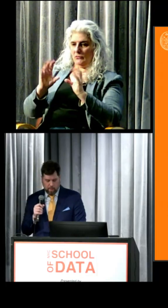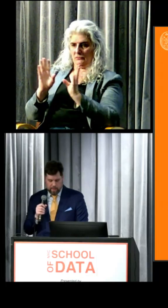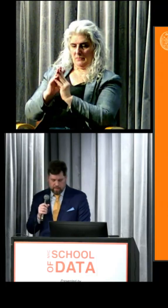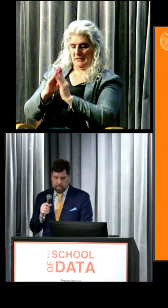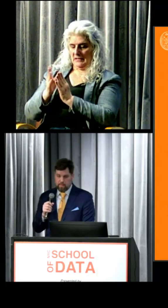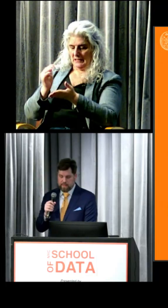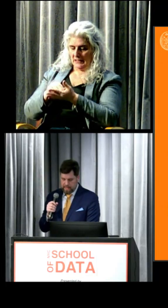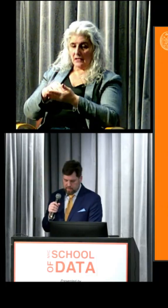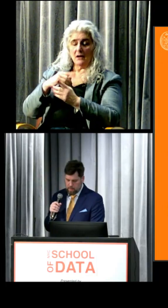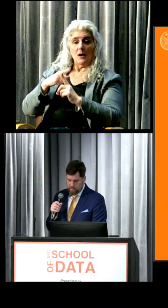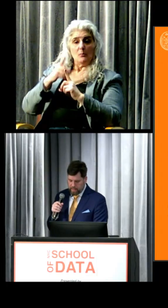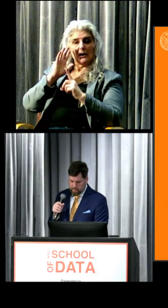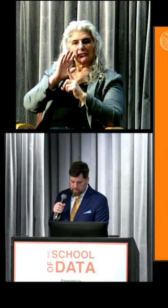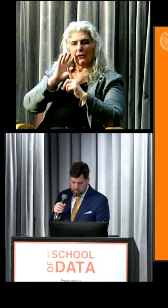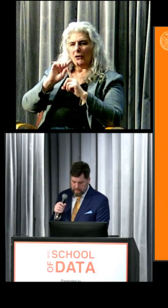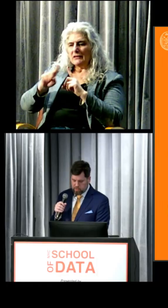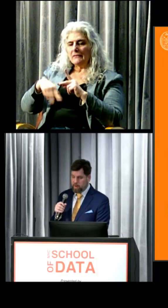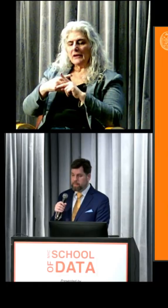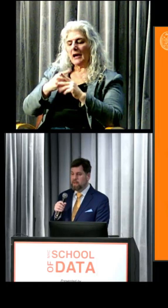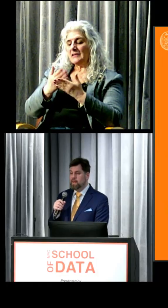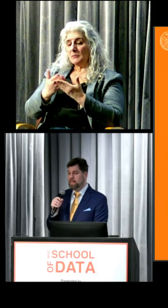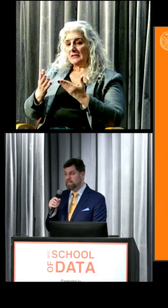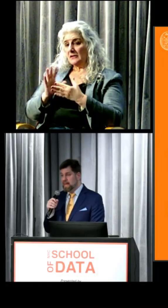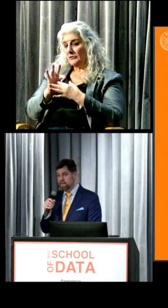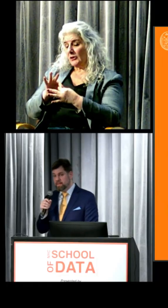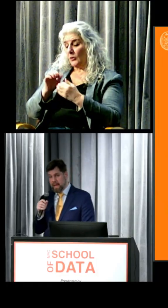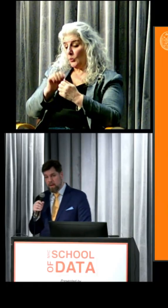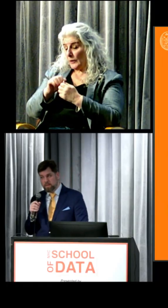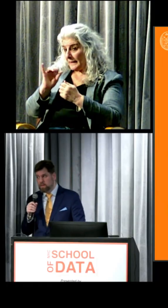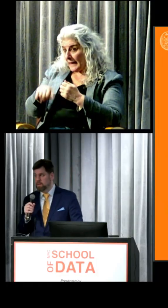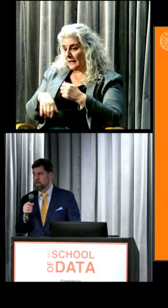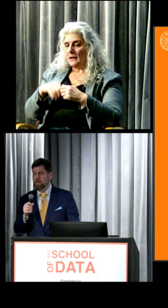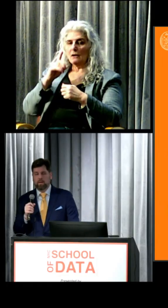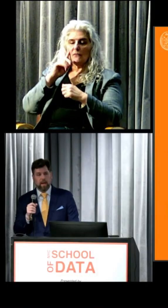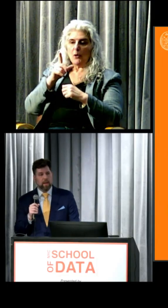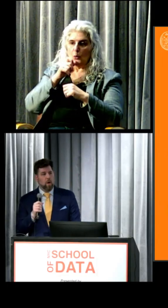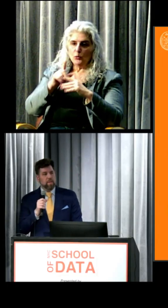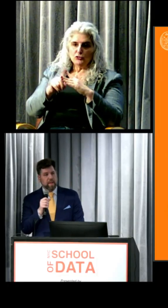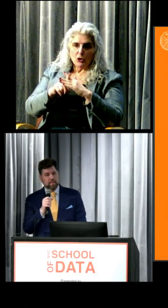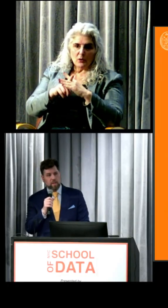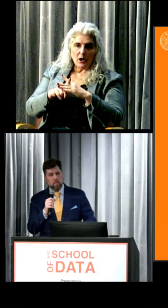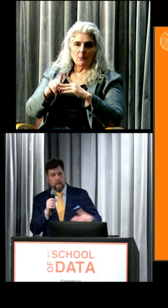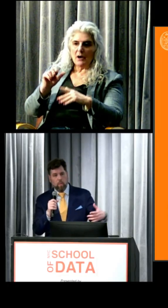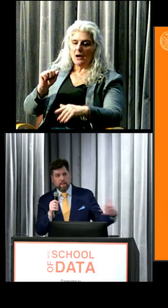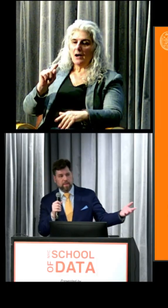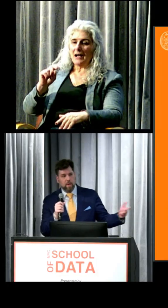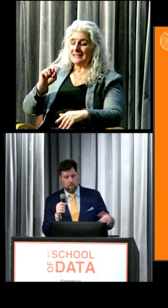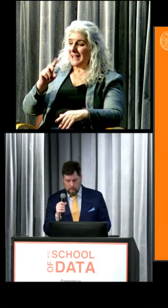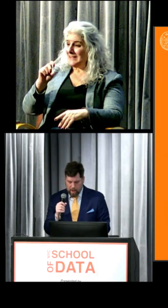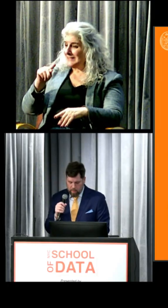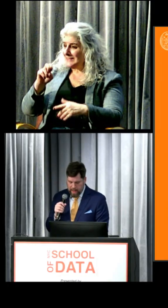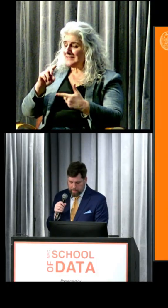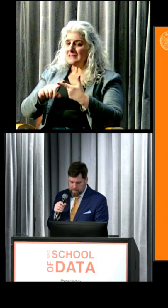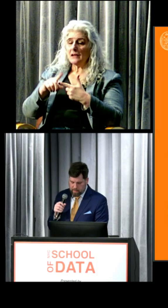Some of the things that we varied were the layout of the city itself, the layout of the area that